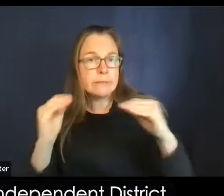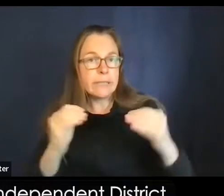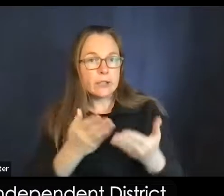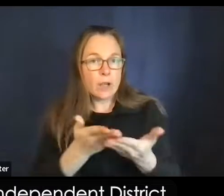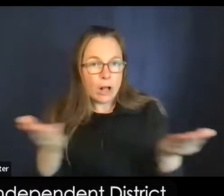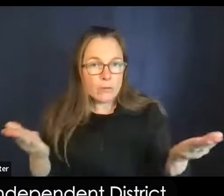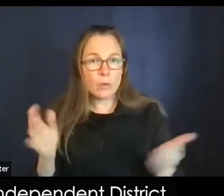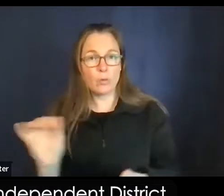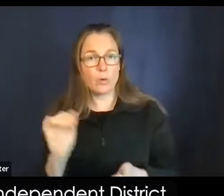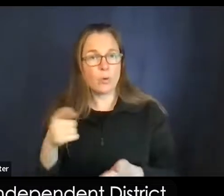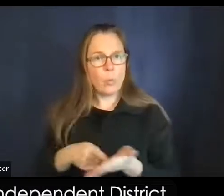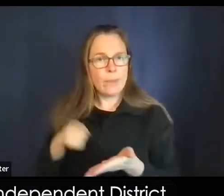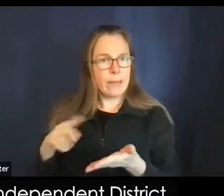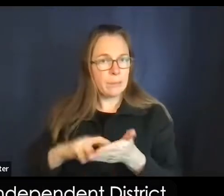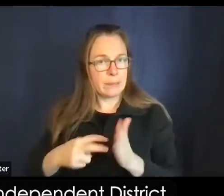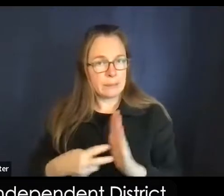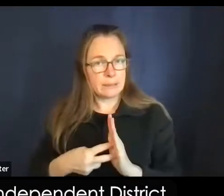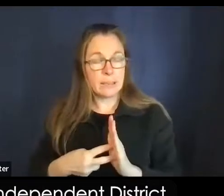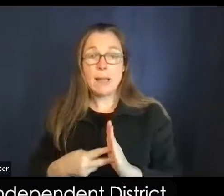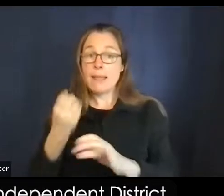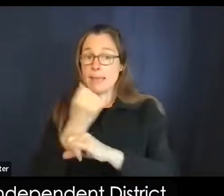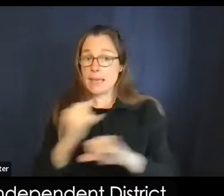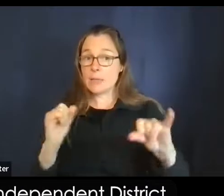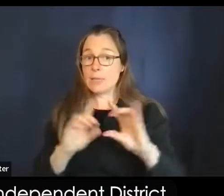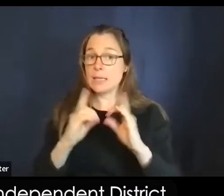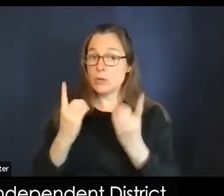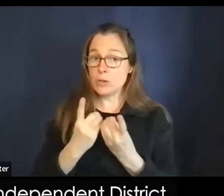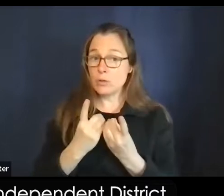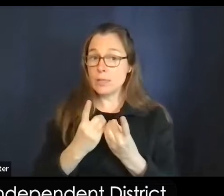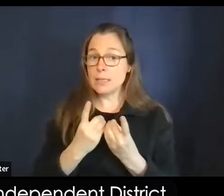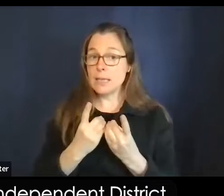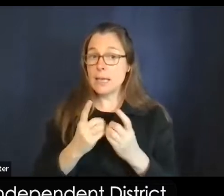More information about the Independent District Commission and our recruitment can be found